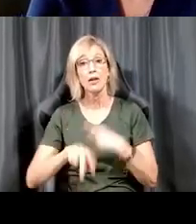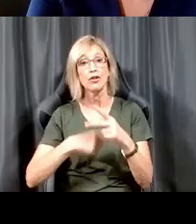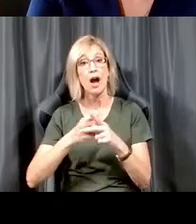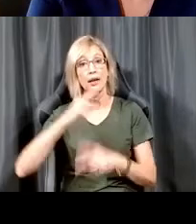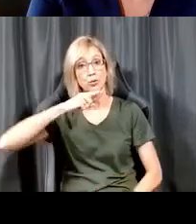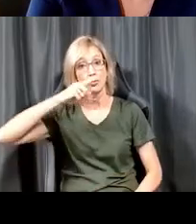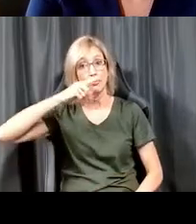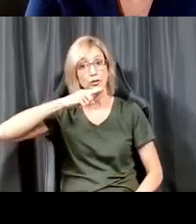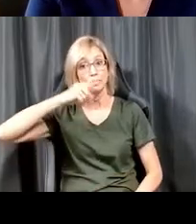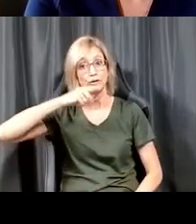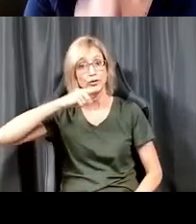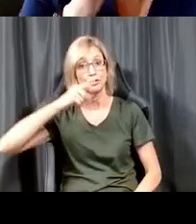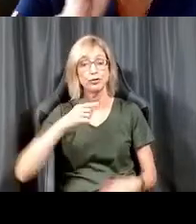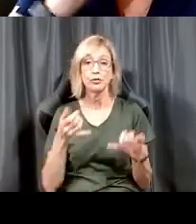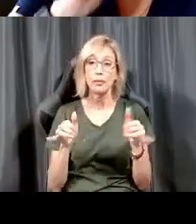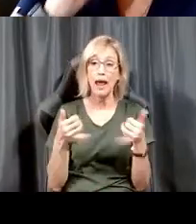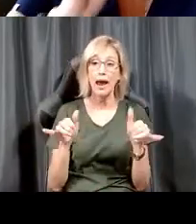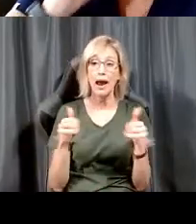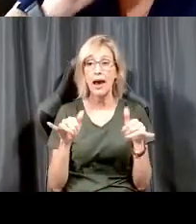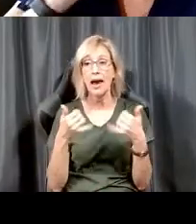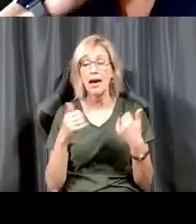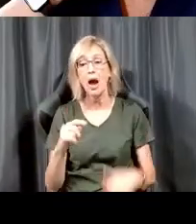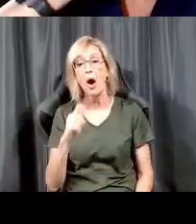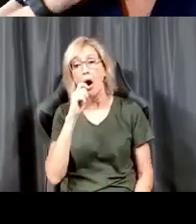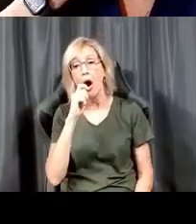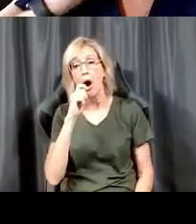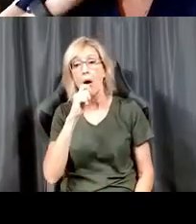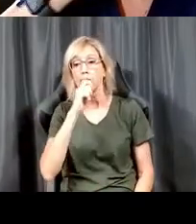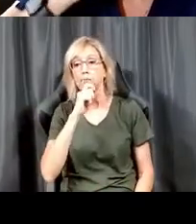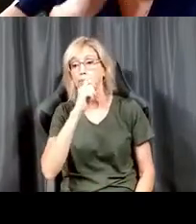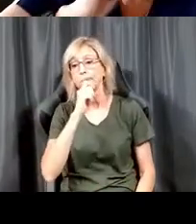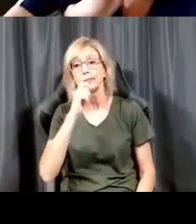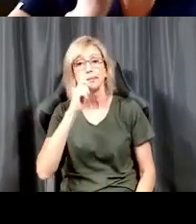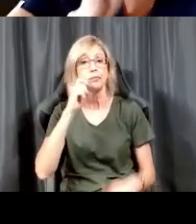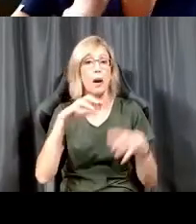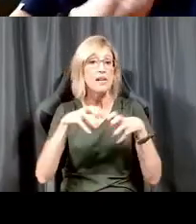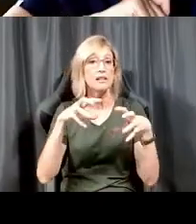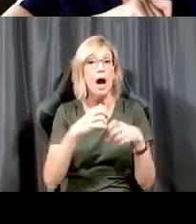Just to play with and put inside and massage on on inside of the cheeks on the tongue.